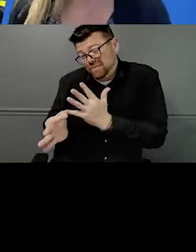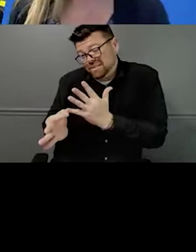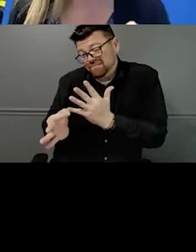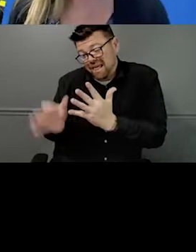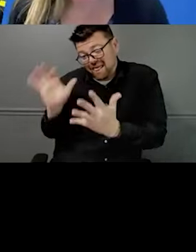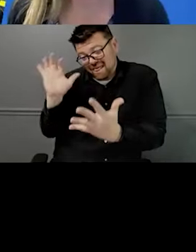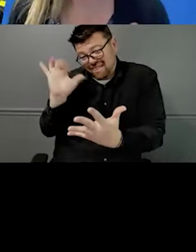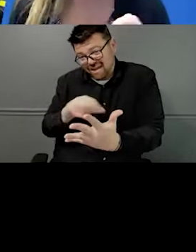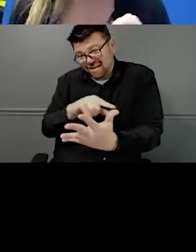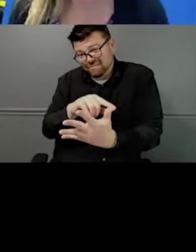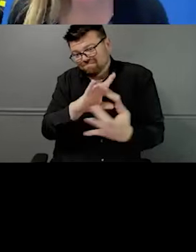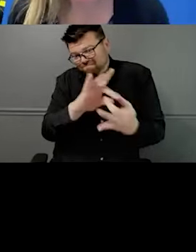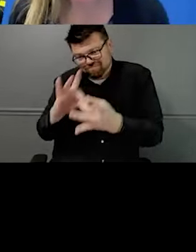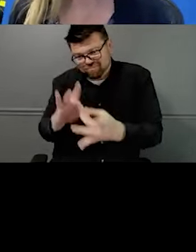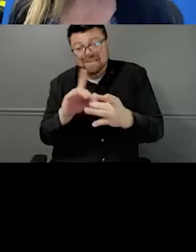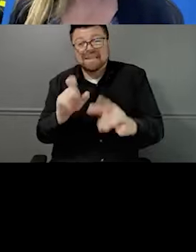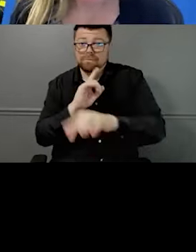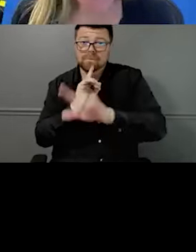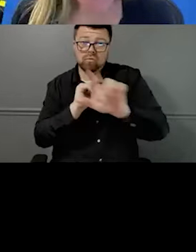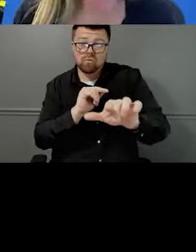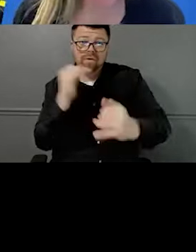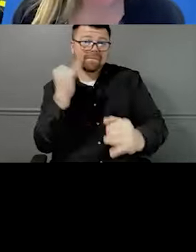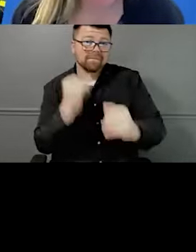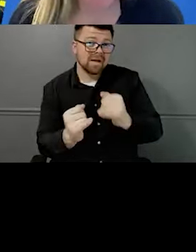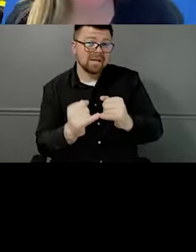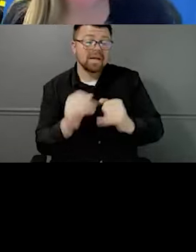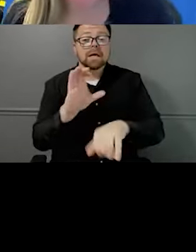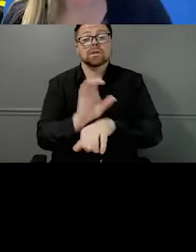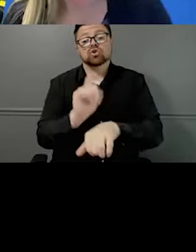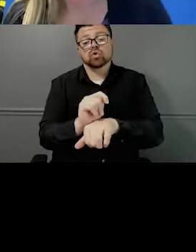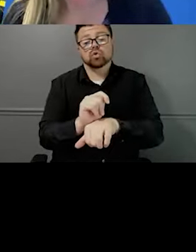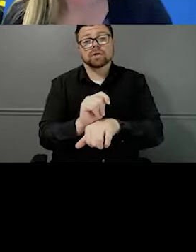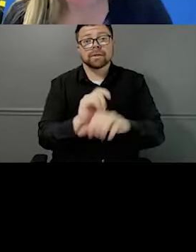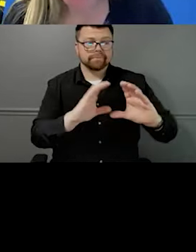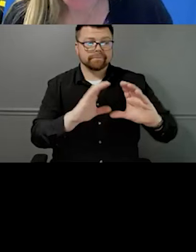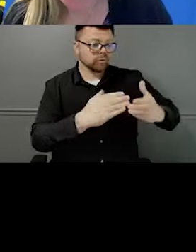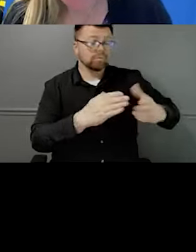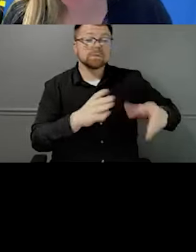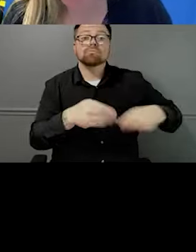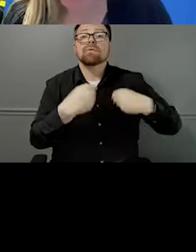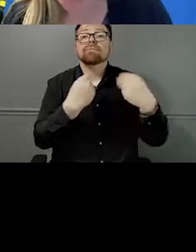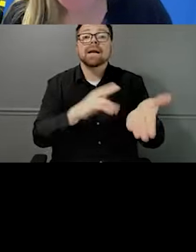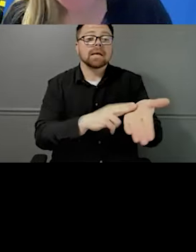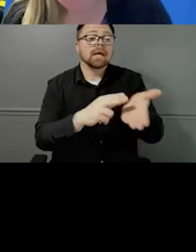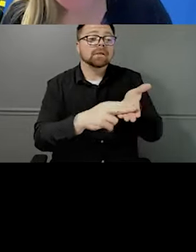Then finally, and the consulting entity has provided a contract that requires